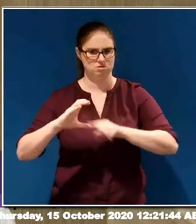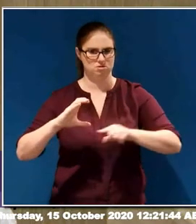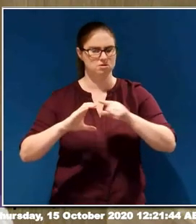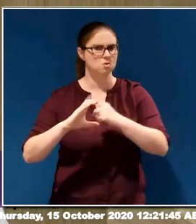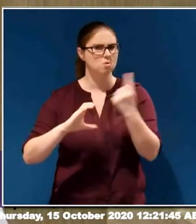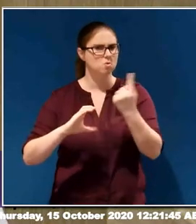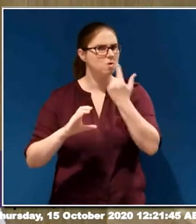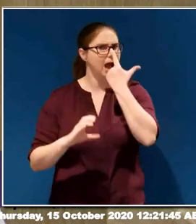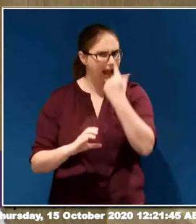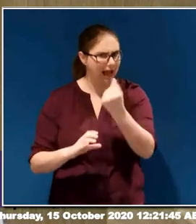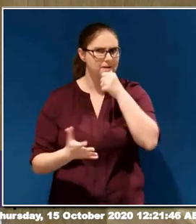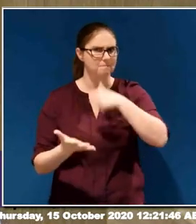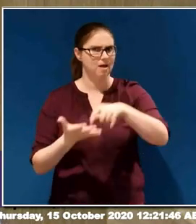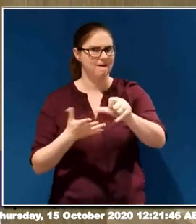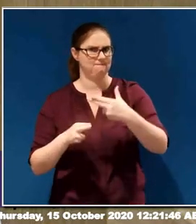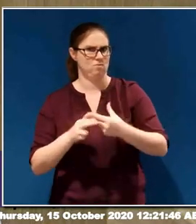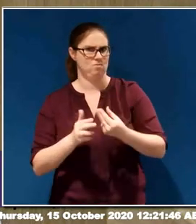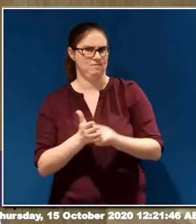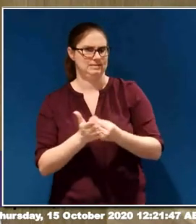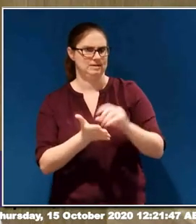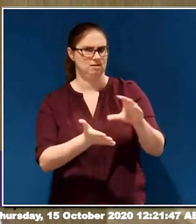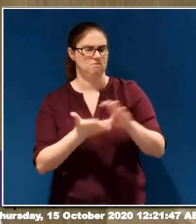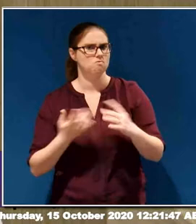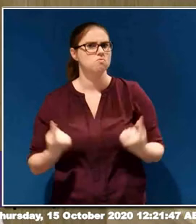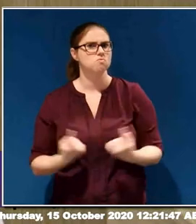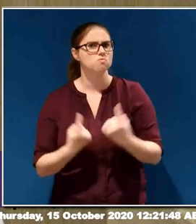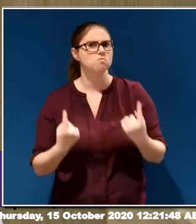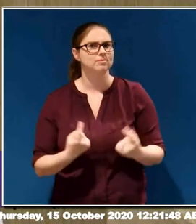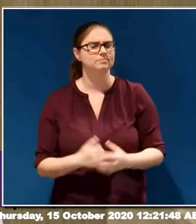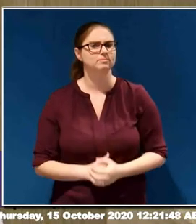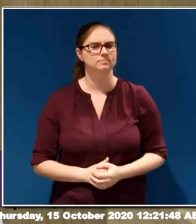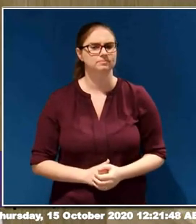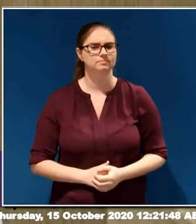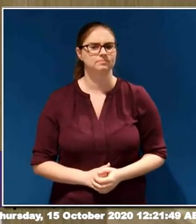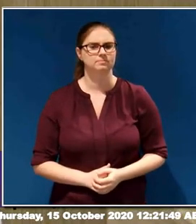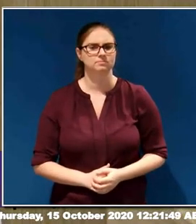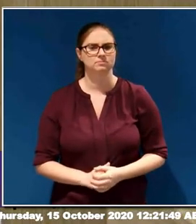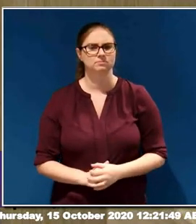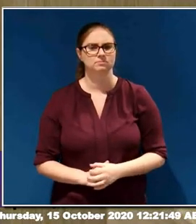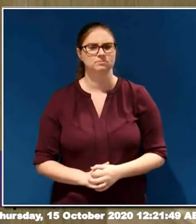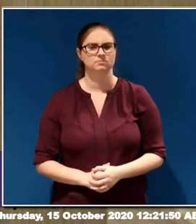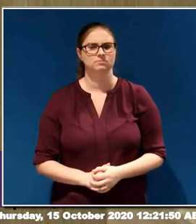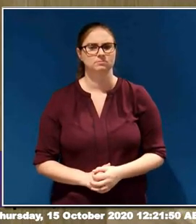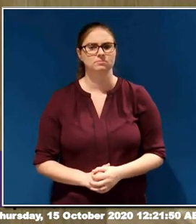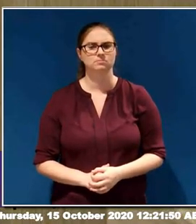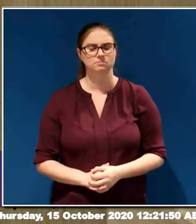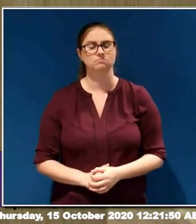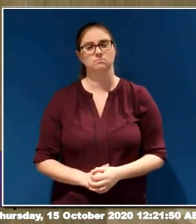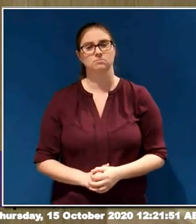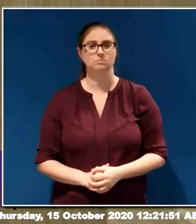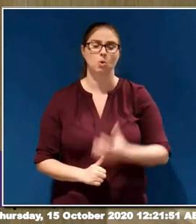So, schools will apply on the basis of the complexity